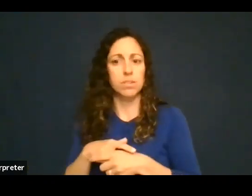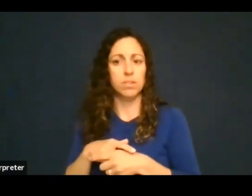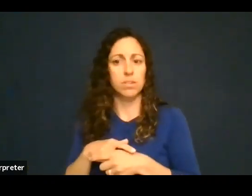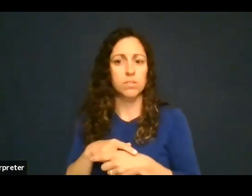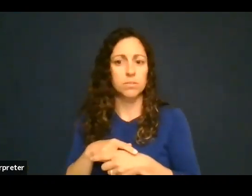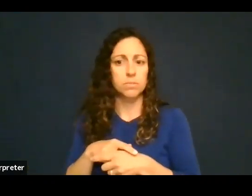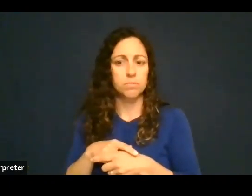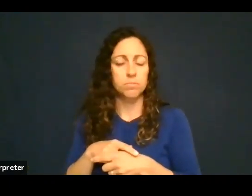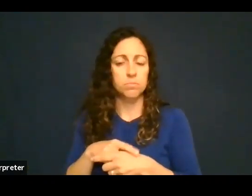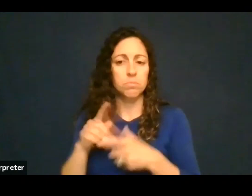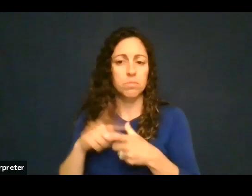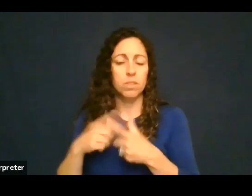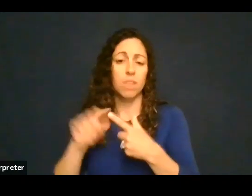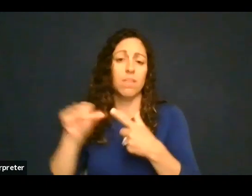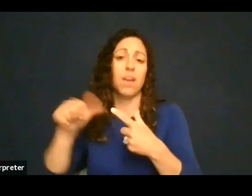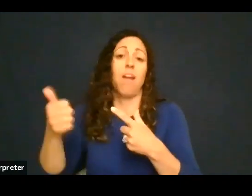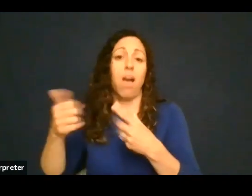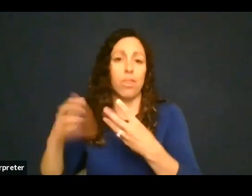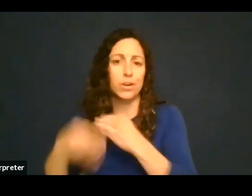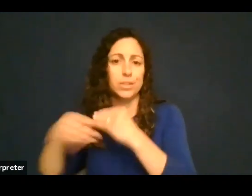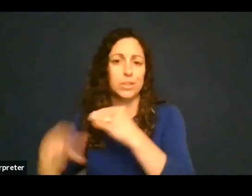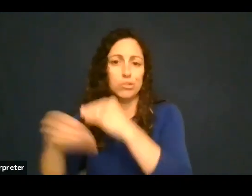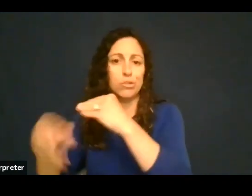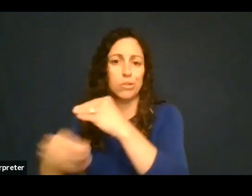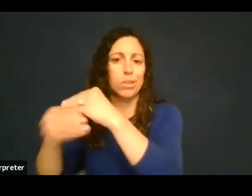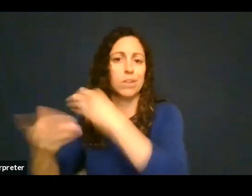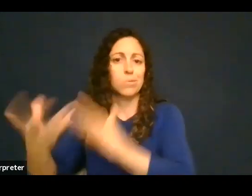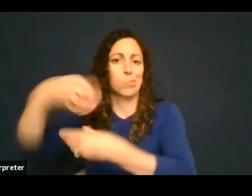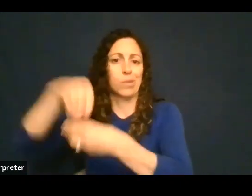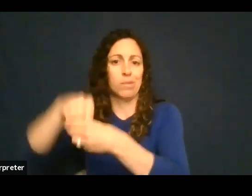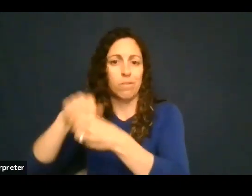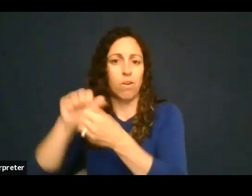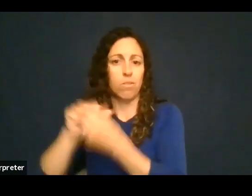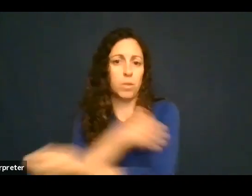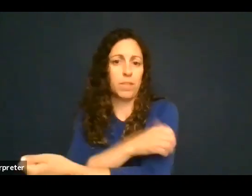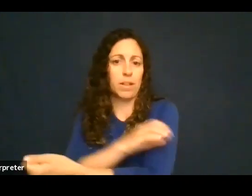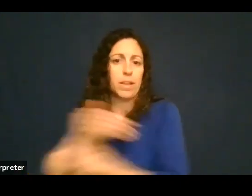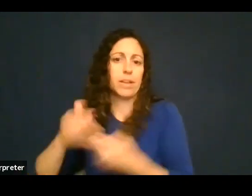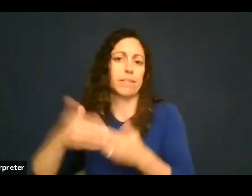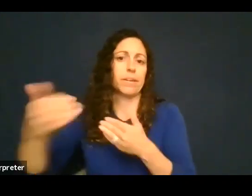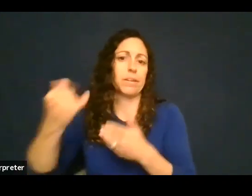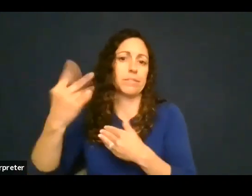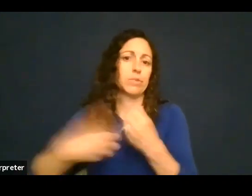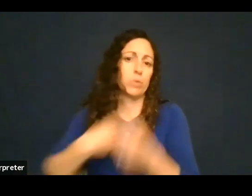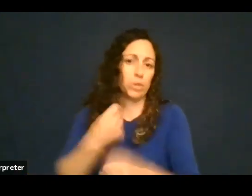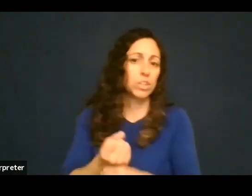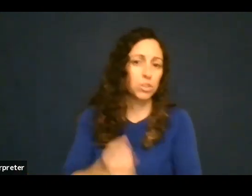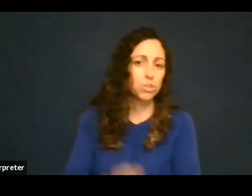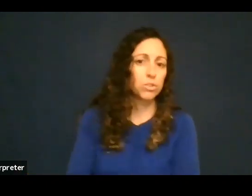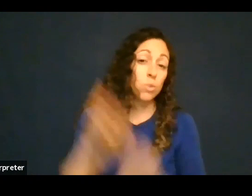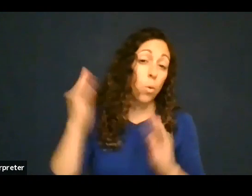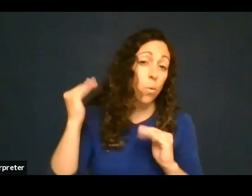come into the clinic over the next years. Thank you.